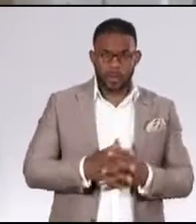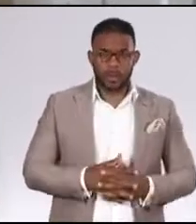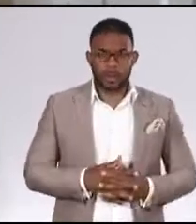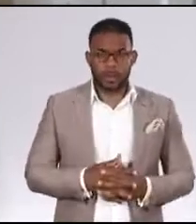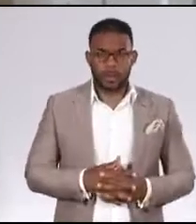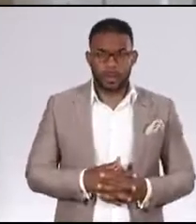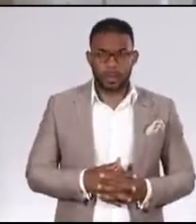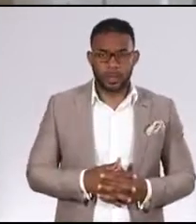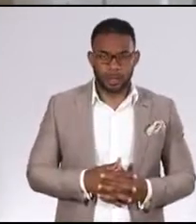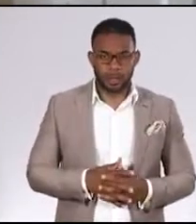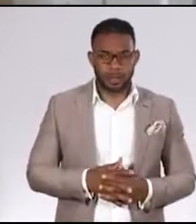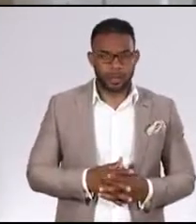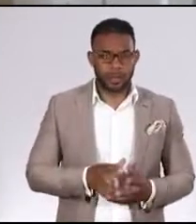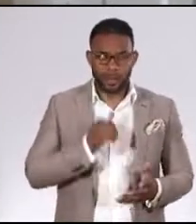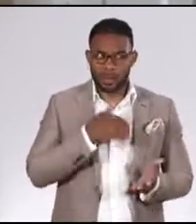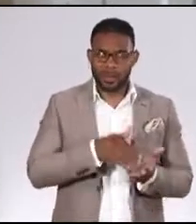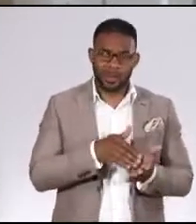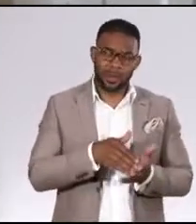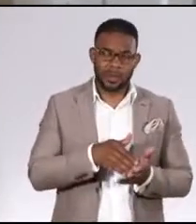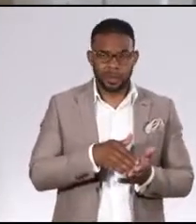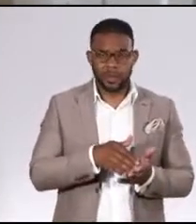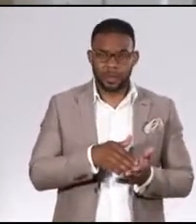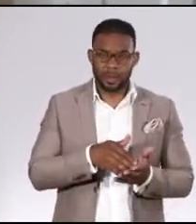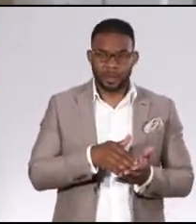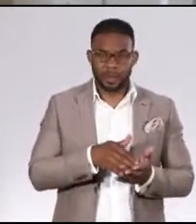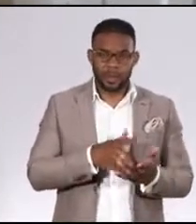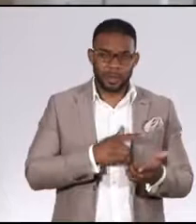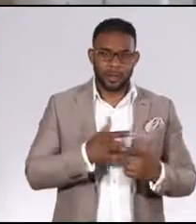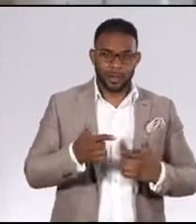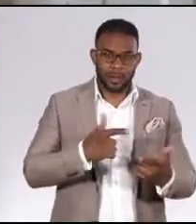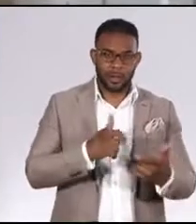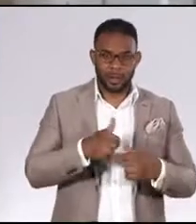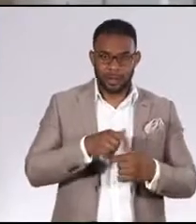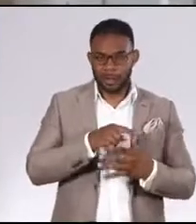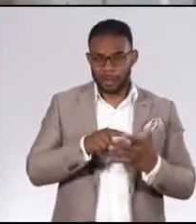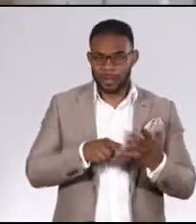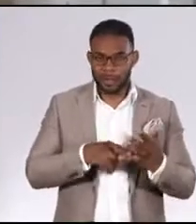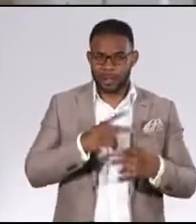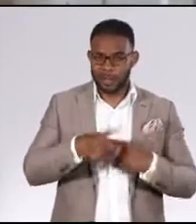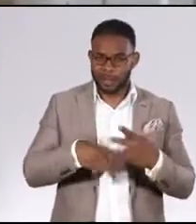um We don't often uh get to interact in these uh kinds of formats where we're